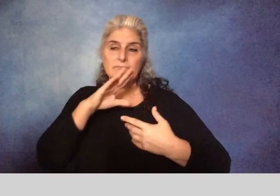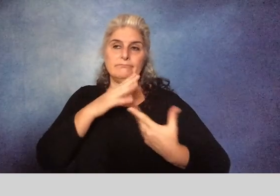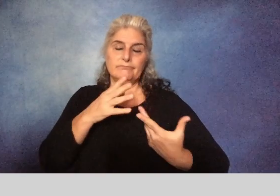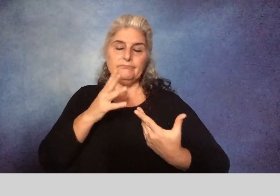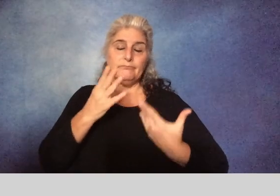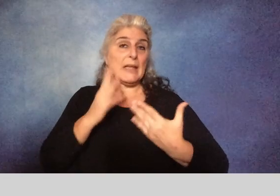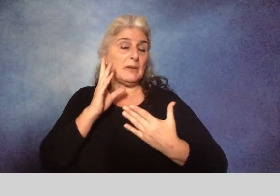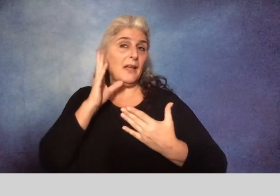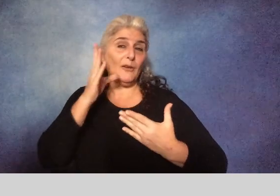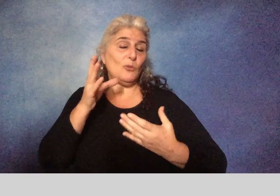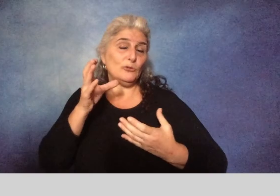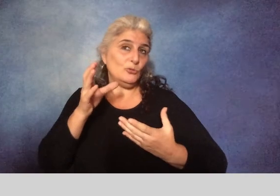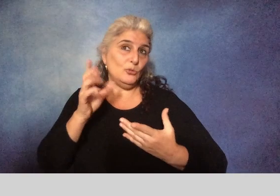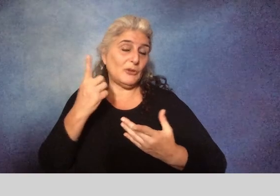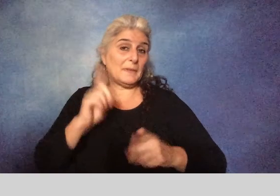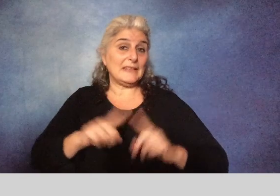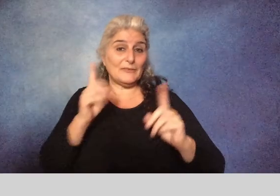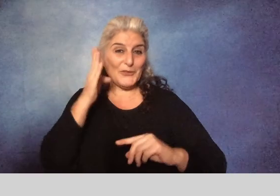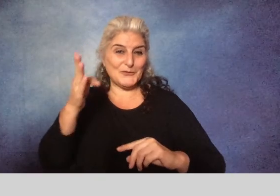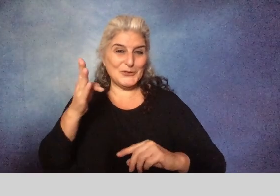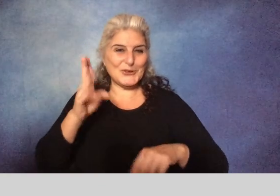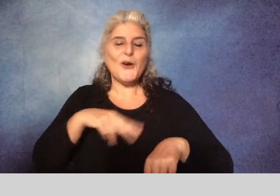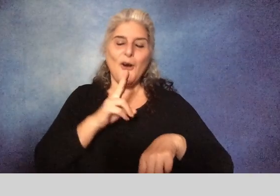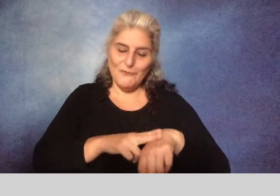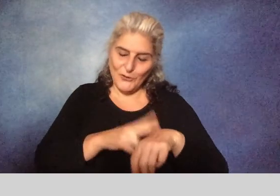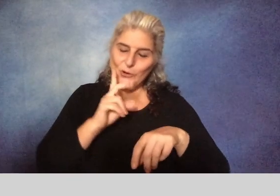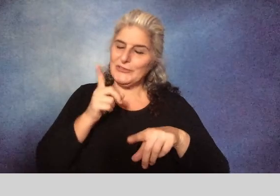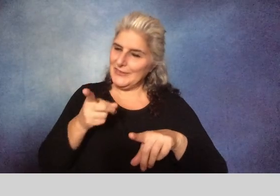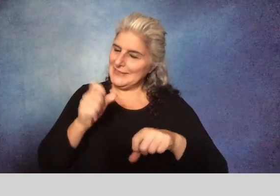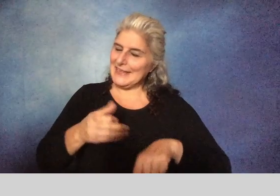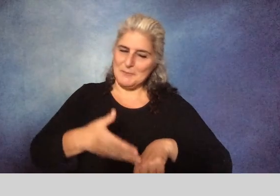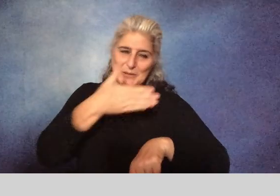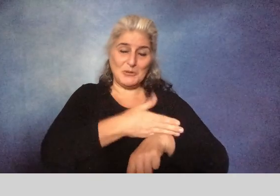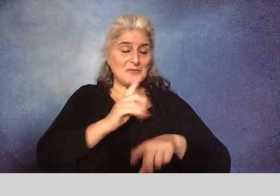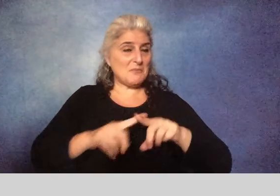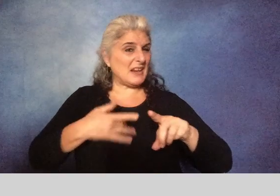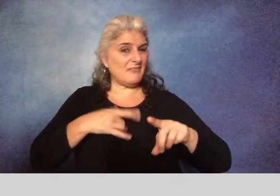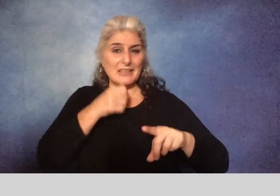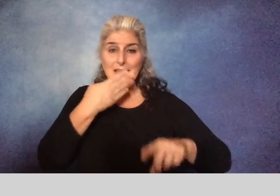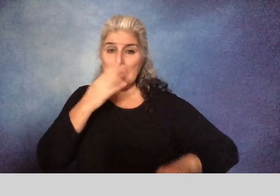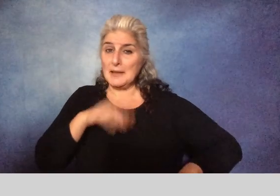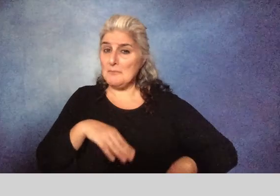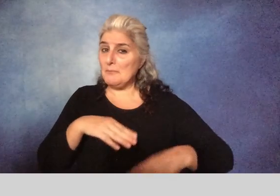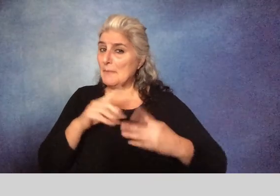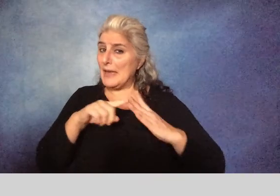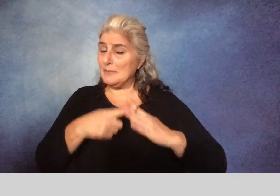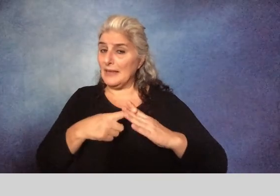There is more work to be done to improve the Album Discoverer. But this is not a bad start for a project that was completed